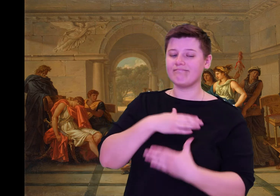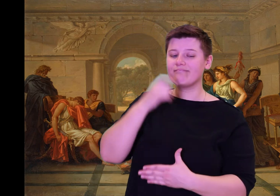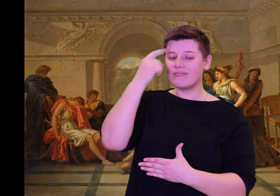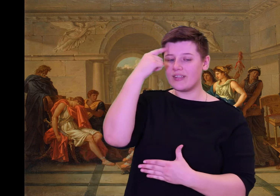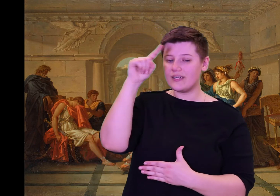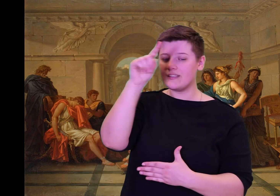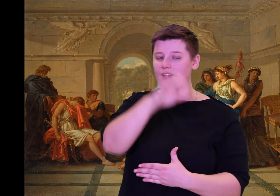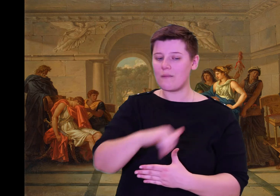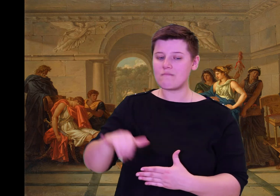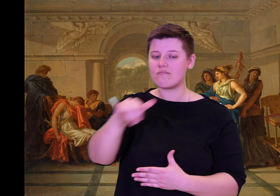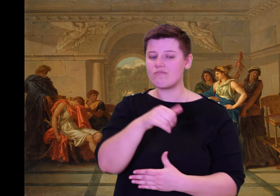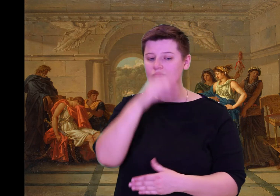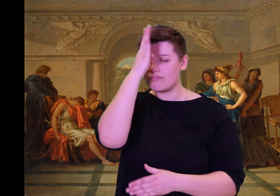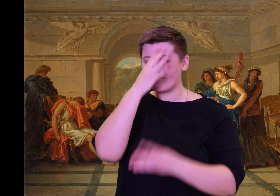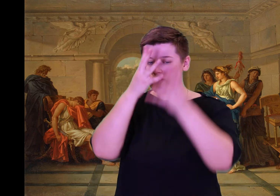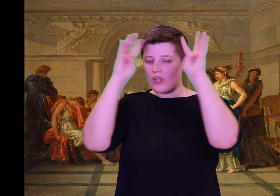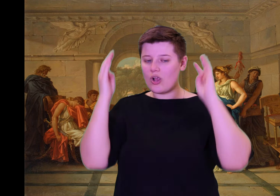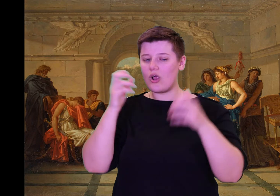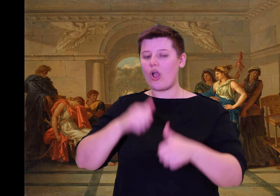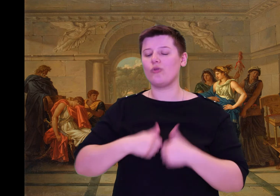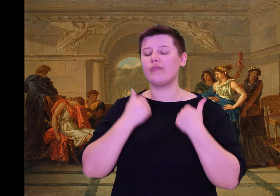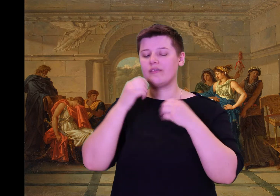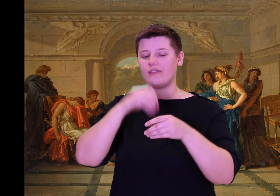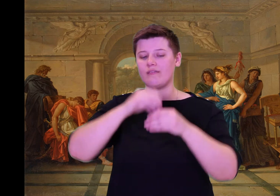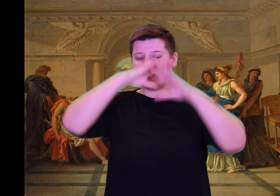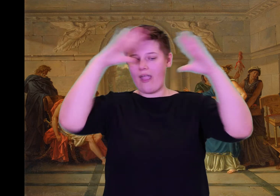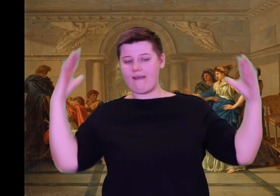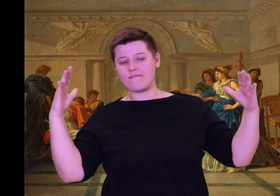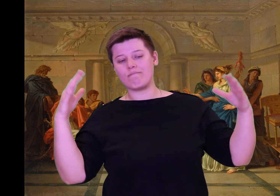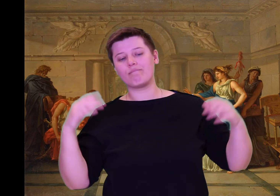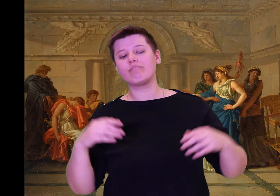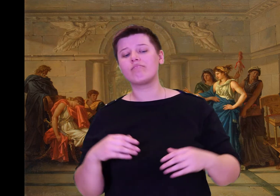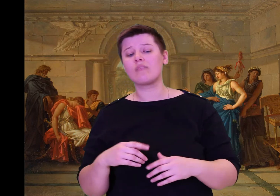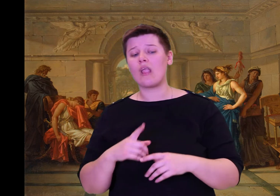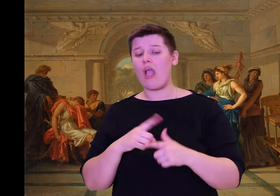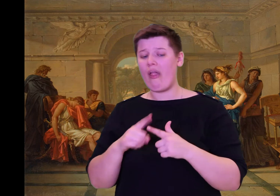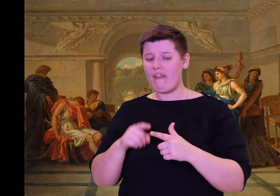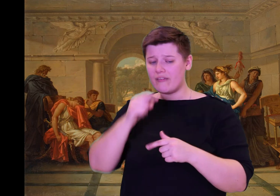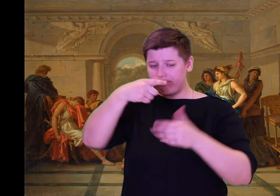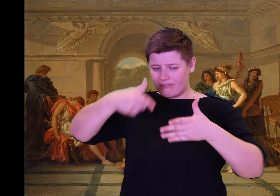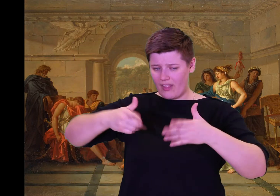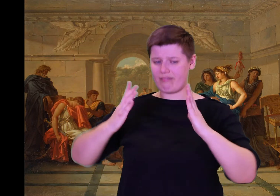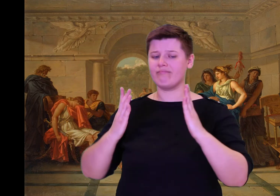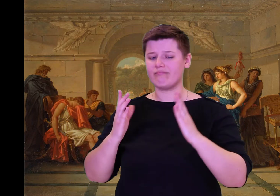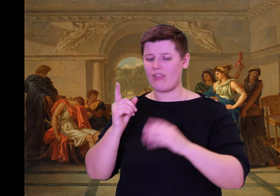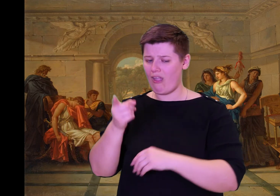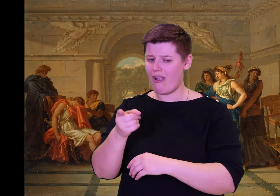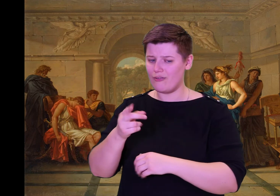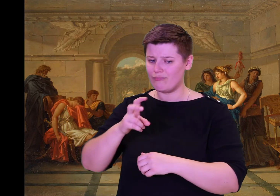gods who live in heaven. Then they will let you travel where you wish.'